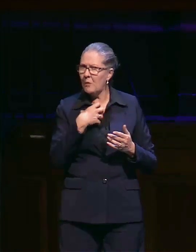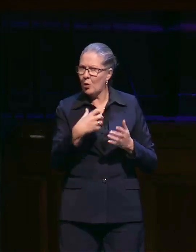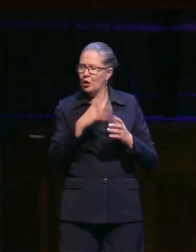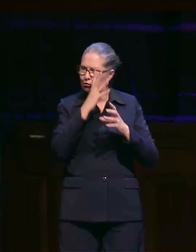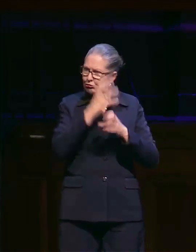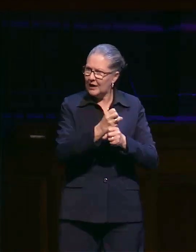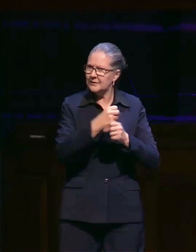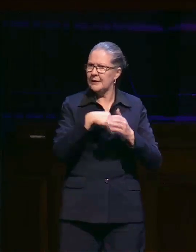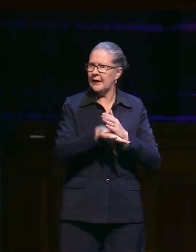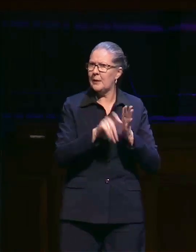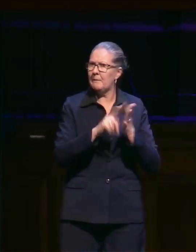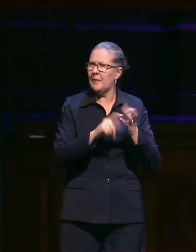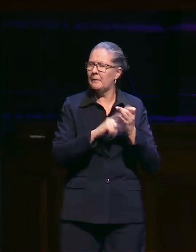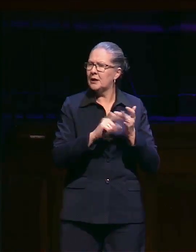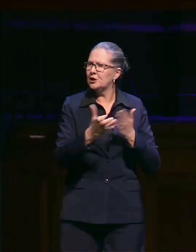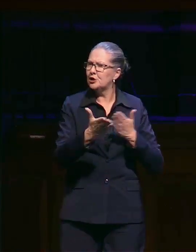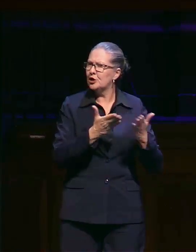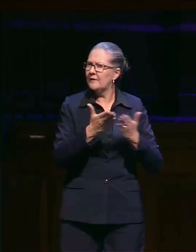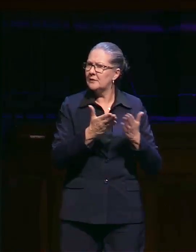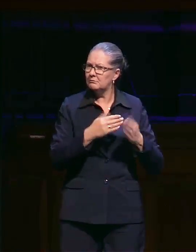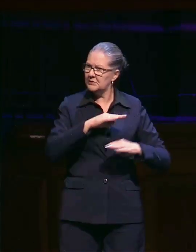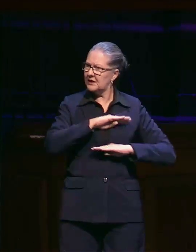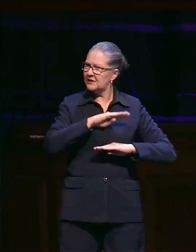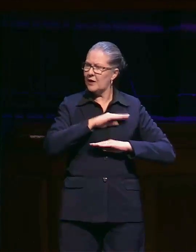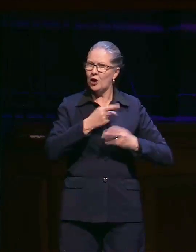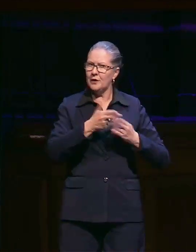public service satisfaction with the provision of services is that a record